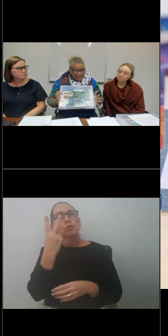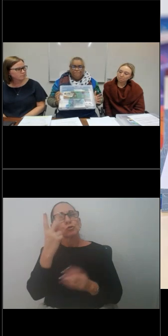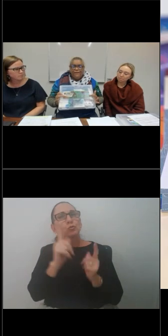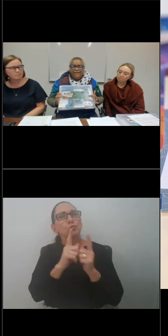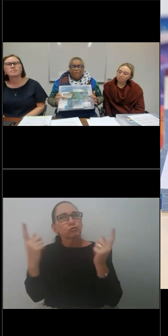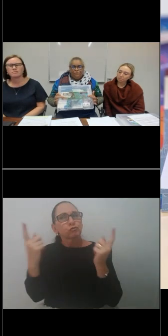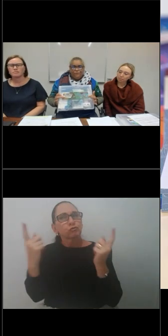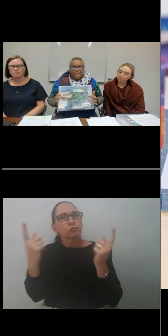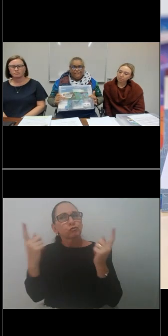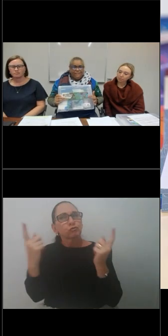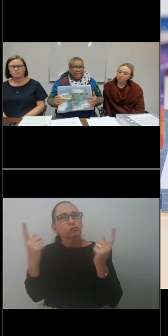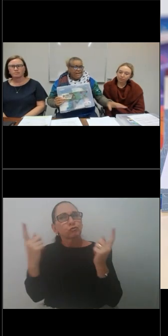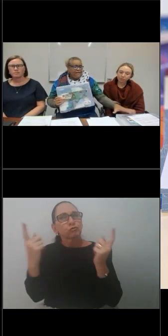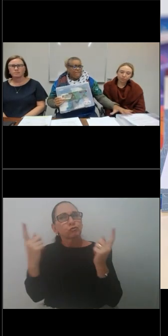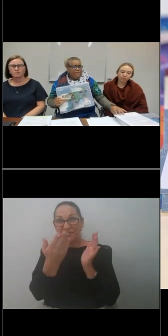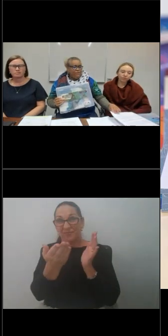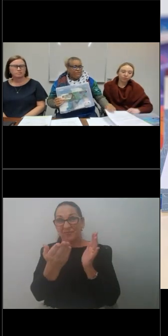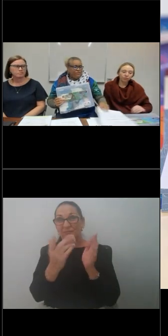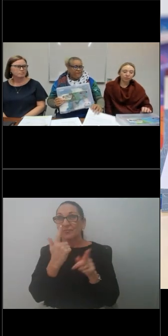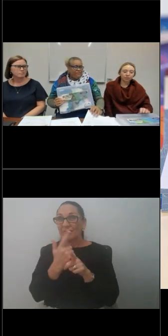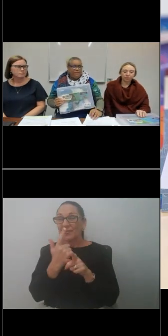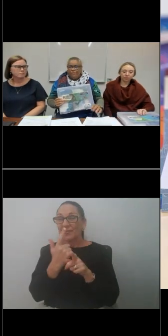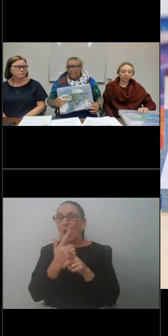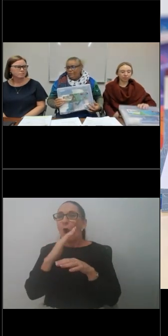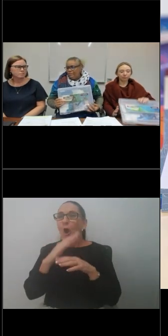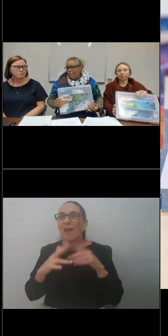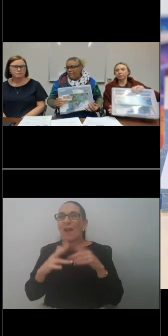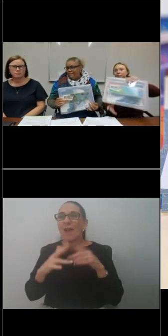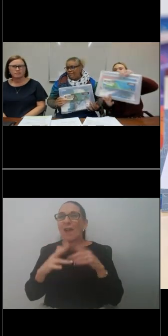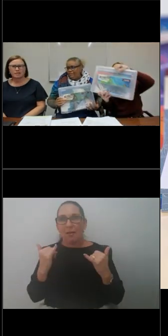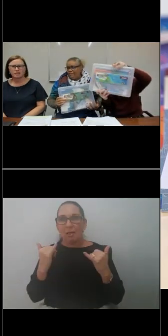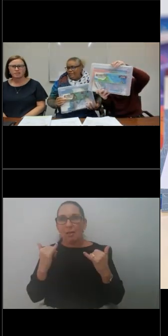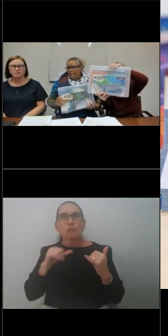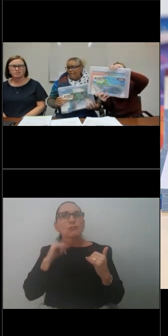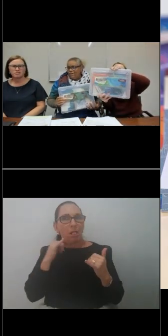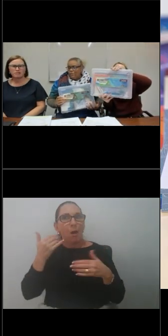Bail and criminal process and then we also have another one which Courtney has in front of which